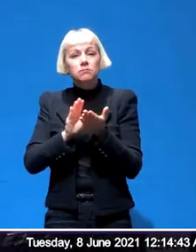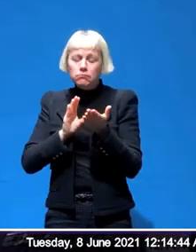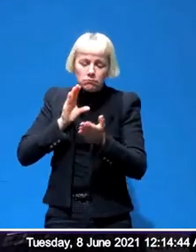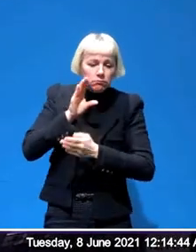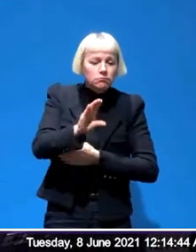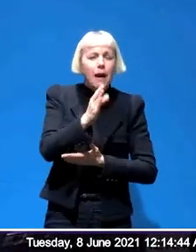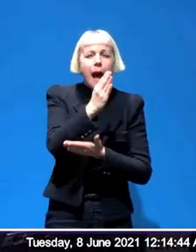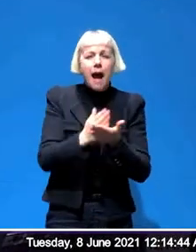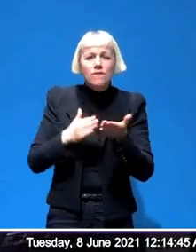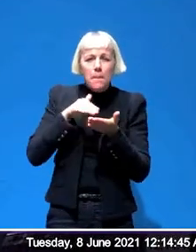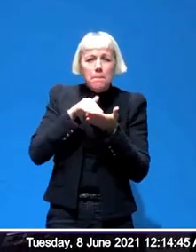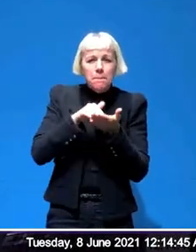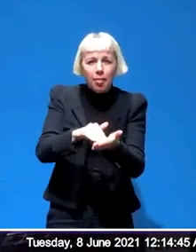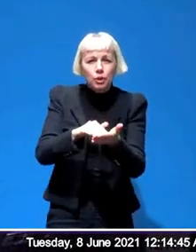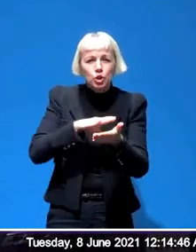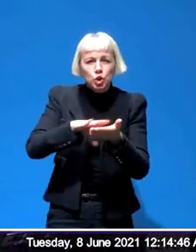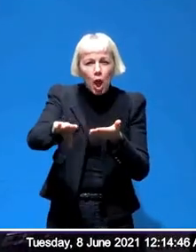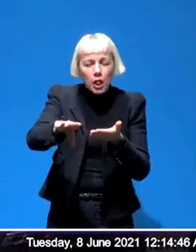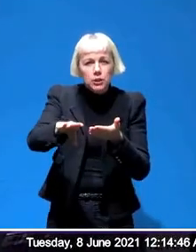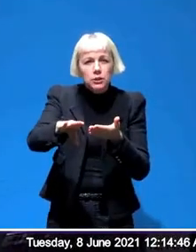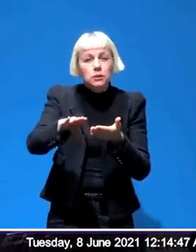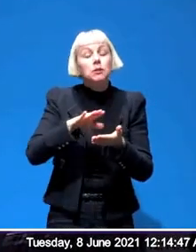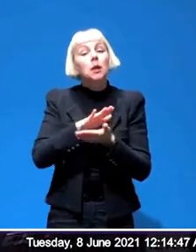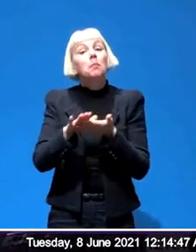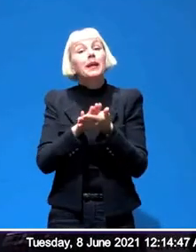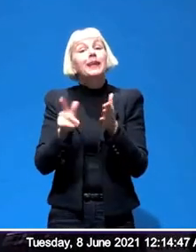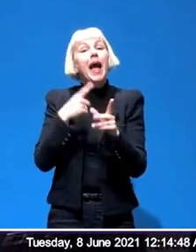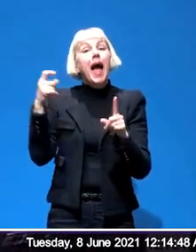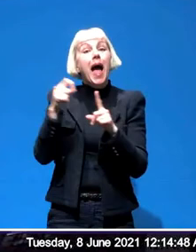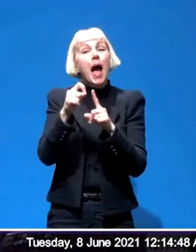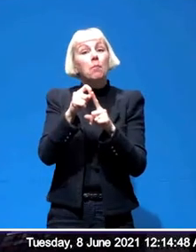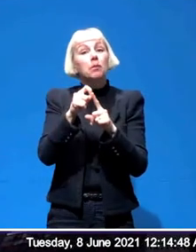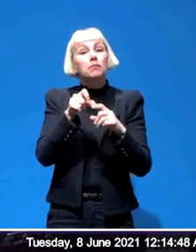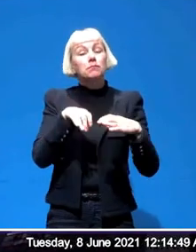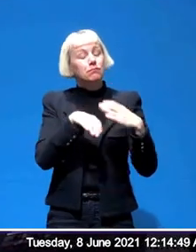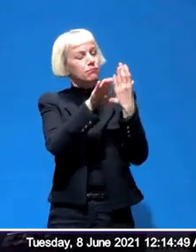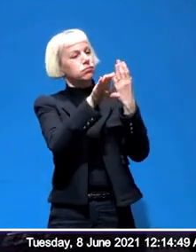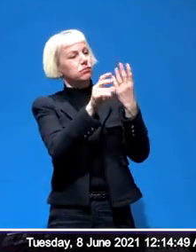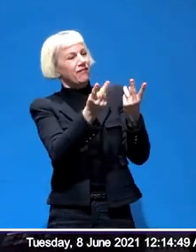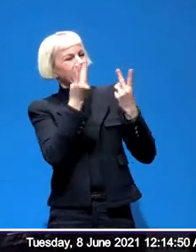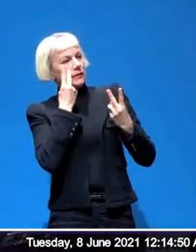that people in their homes, a visitor can visit them through an app. Daniel has no concept of an app.